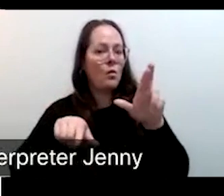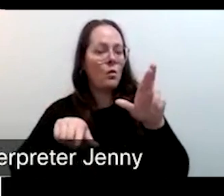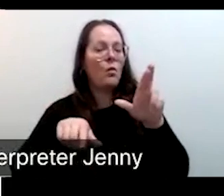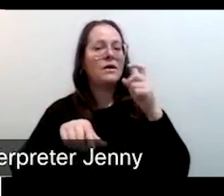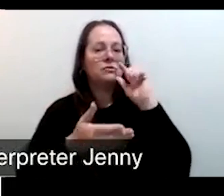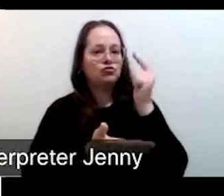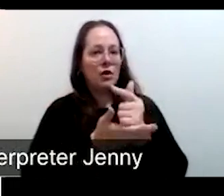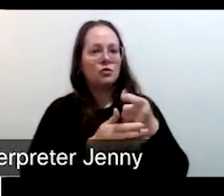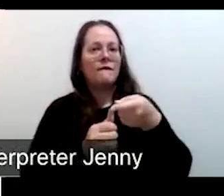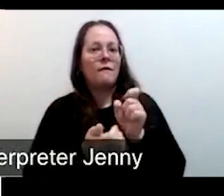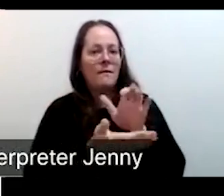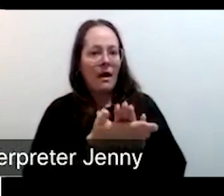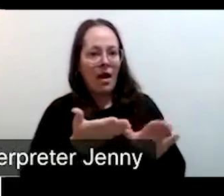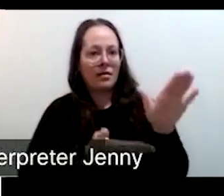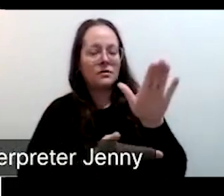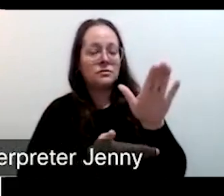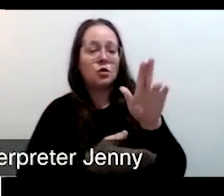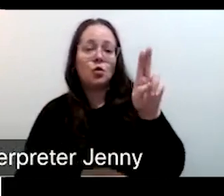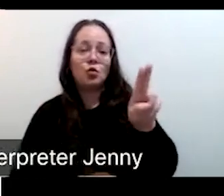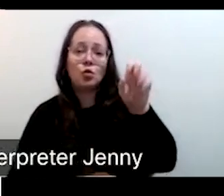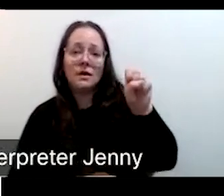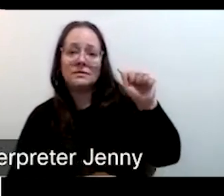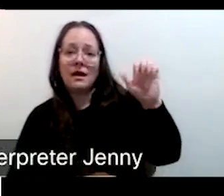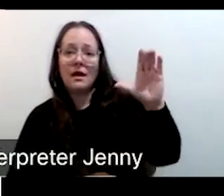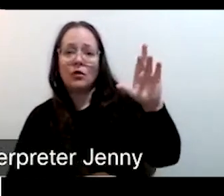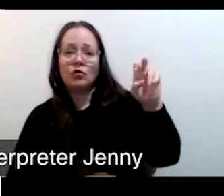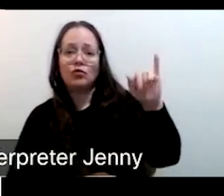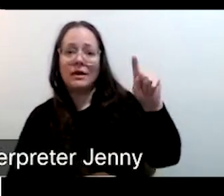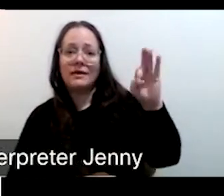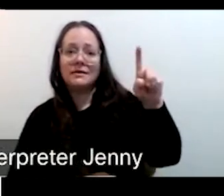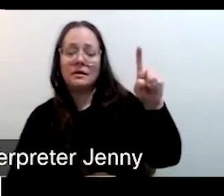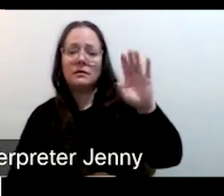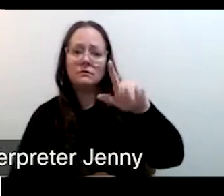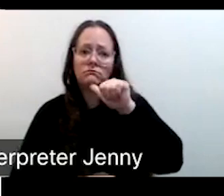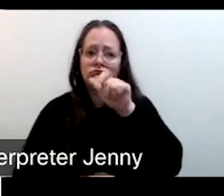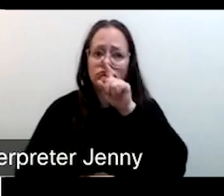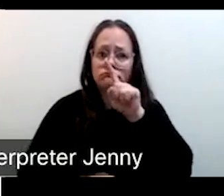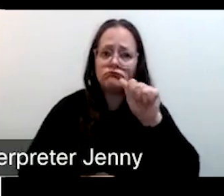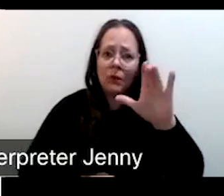college or university. If you would like to know if your school is accredited, check with your school or the